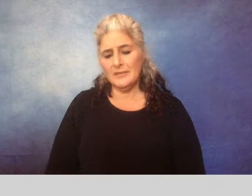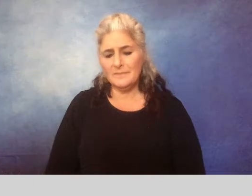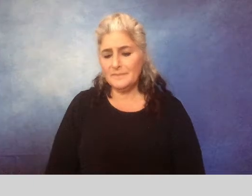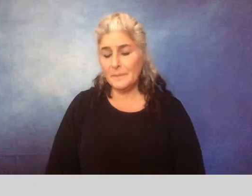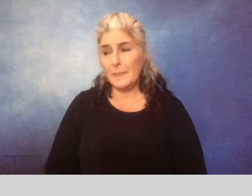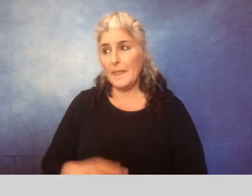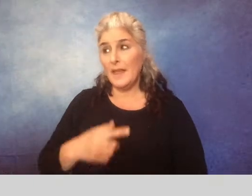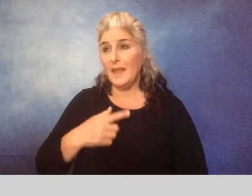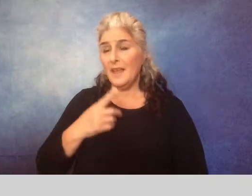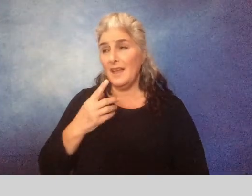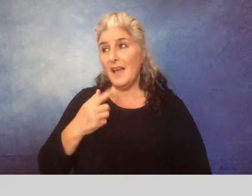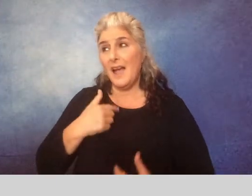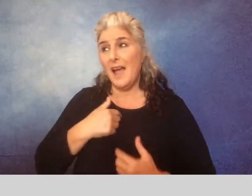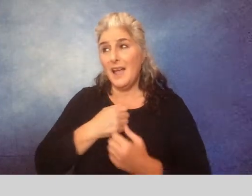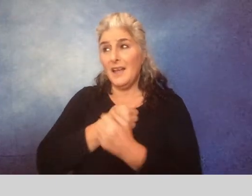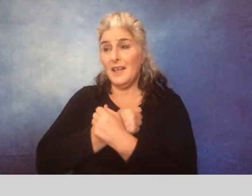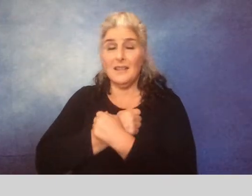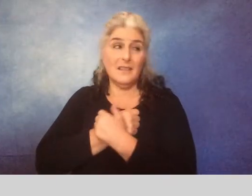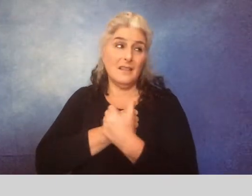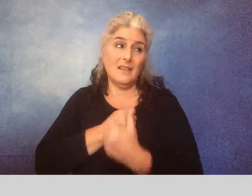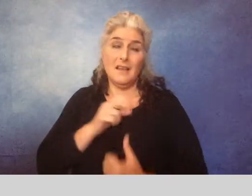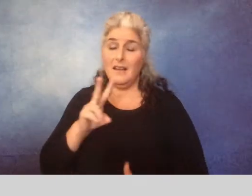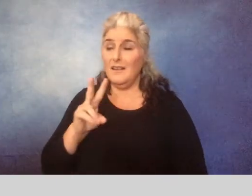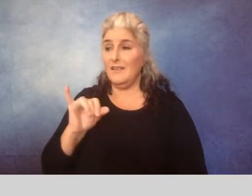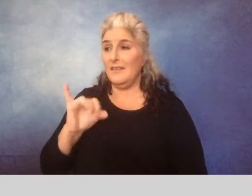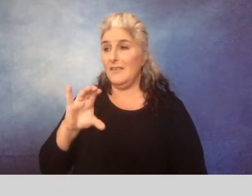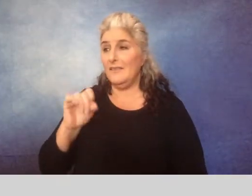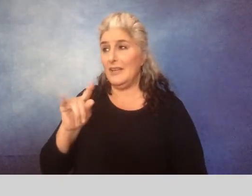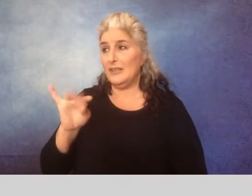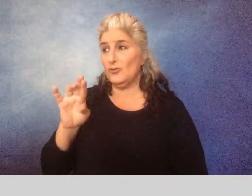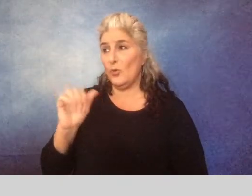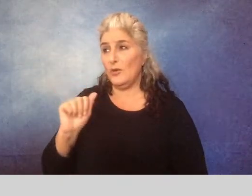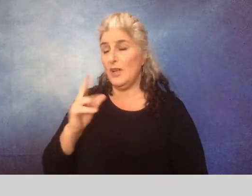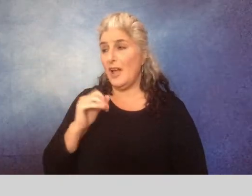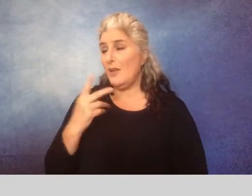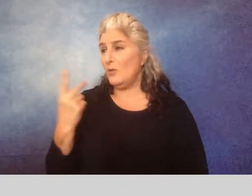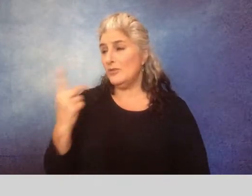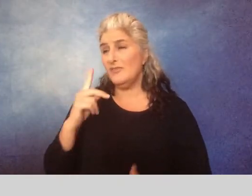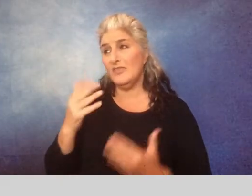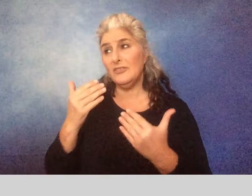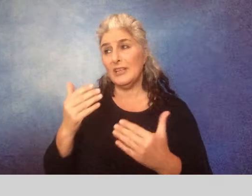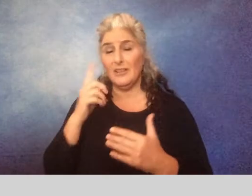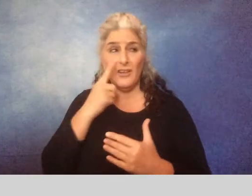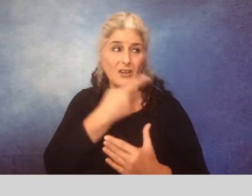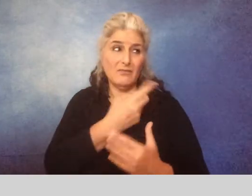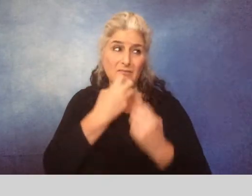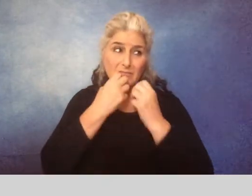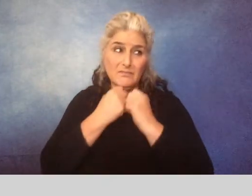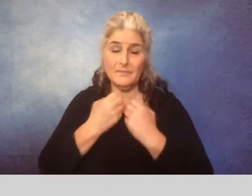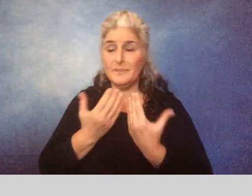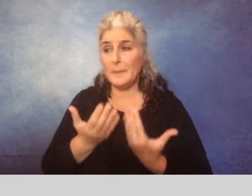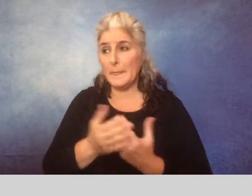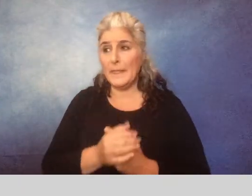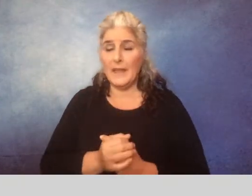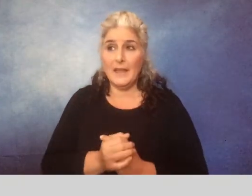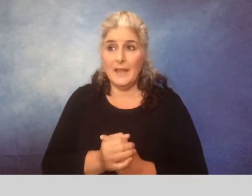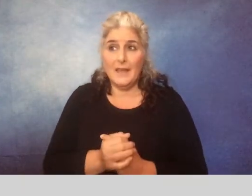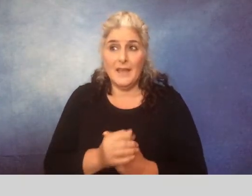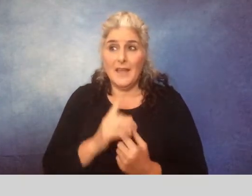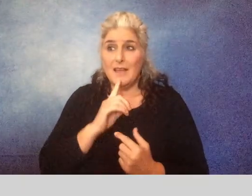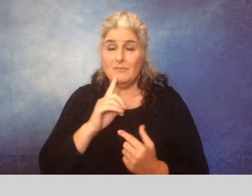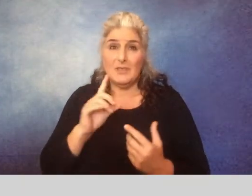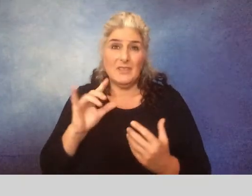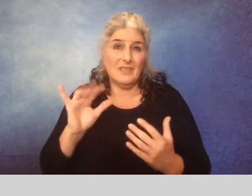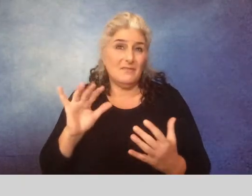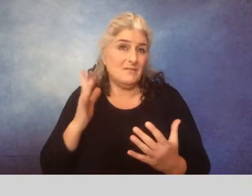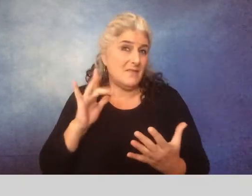I'd love Victoria, and I want us to get along for her sake, and that's that's that's That's what I'm here for.